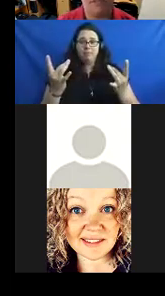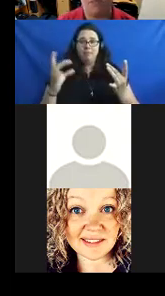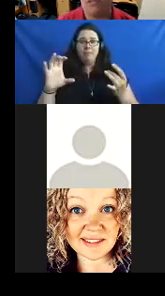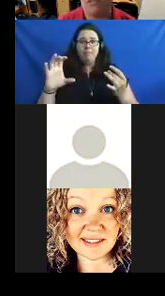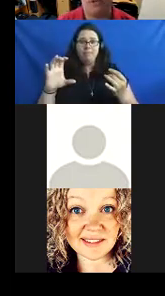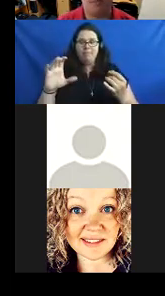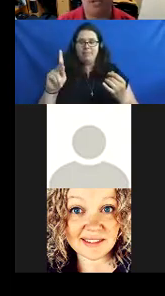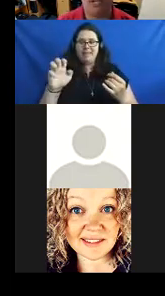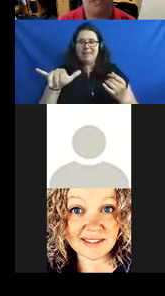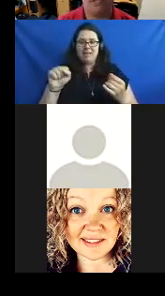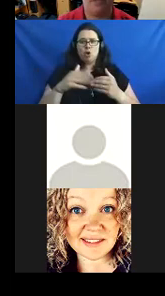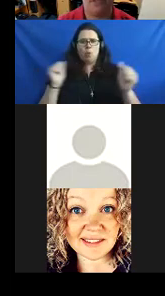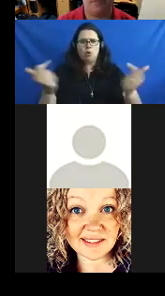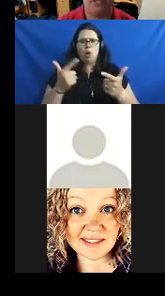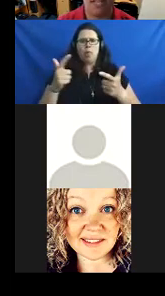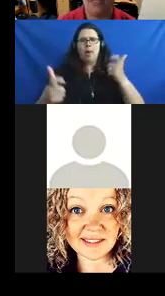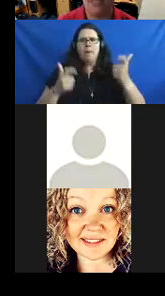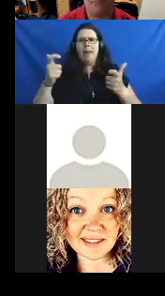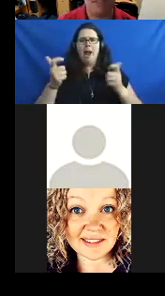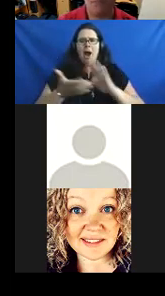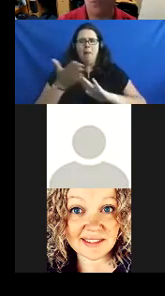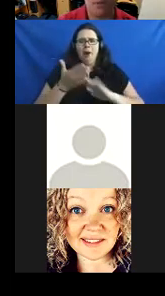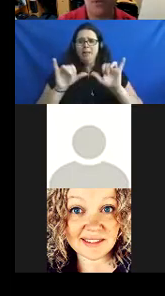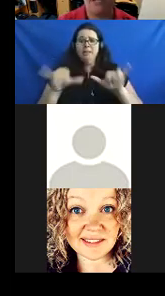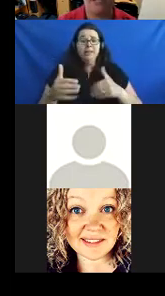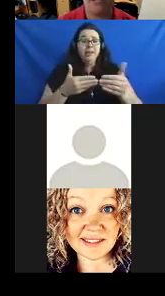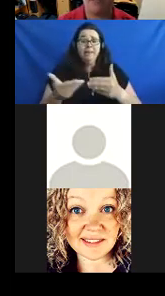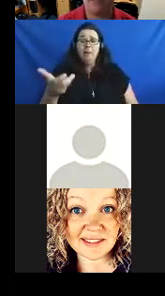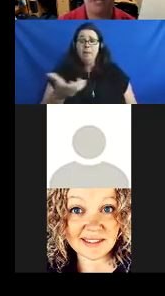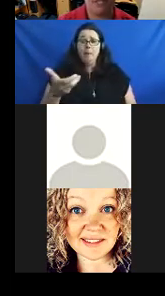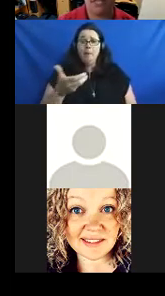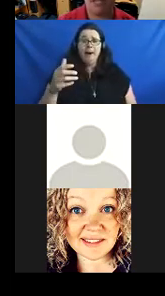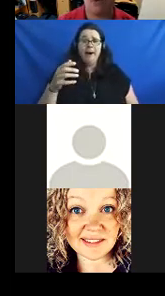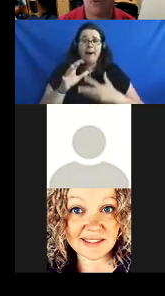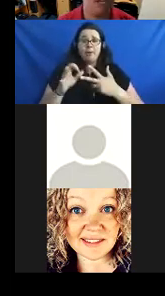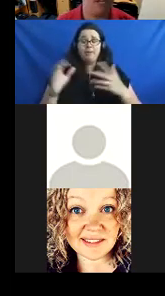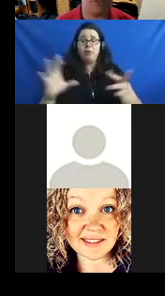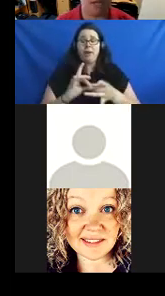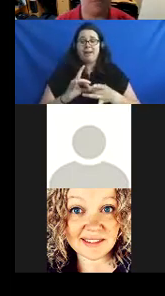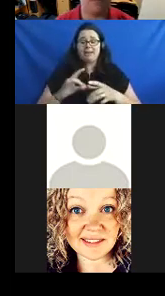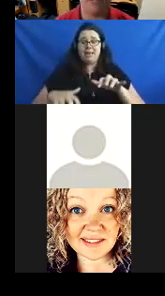OF THE OPERATING SYSTEMS TODAY, EVEN MOBILE OPERATING SYSTEMS. IF YOU CONNECT A KEYBOARD, THERE IS AN OPTION FOR